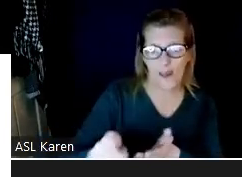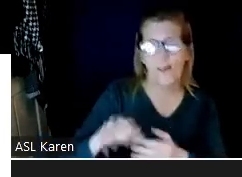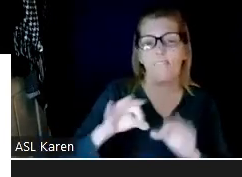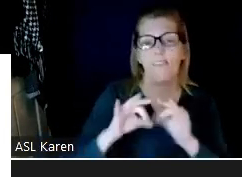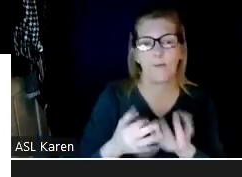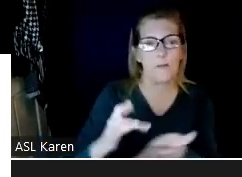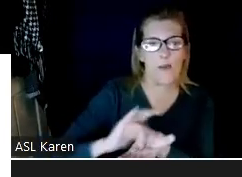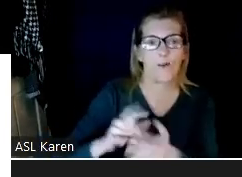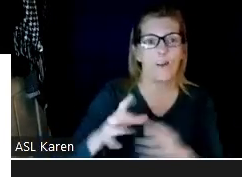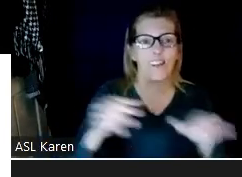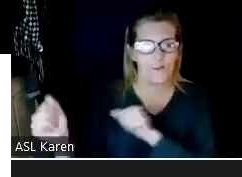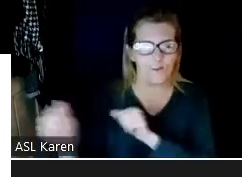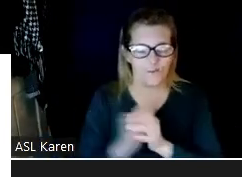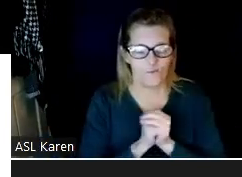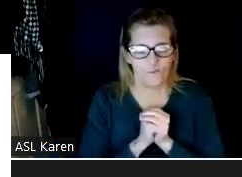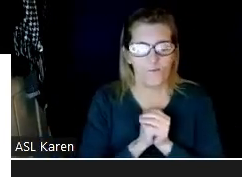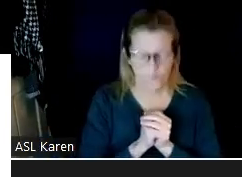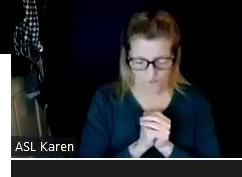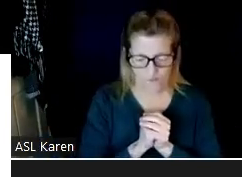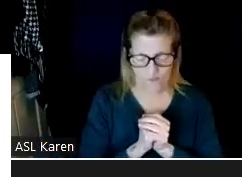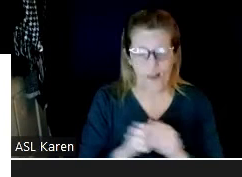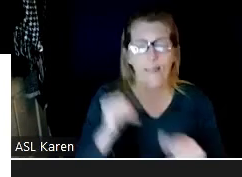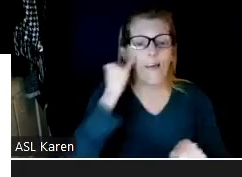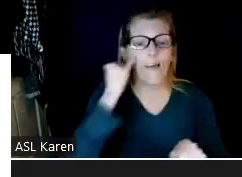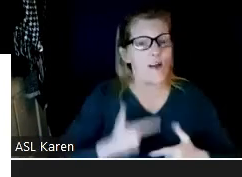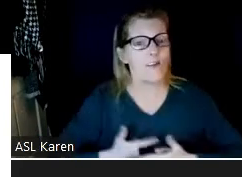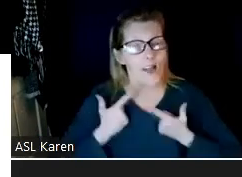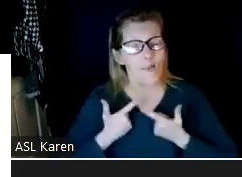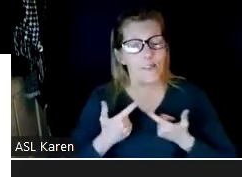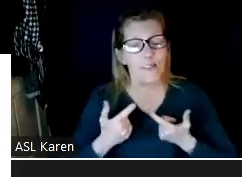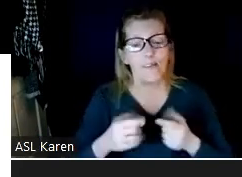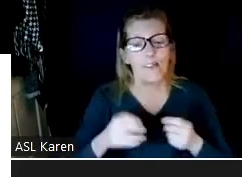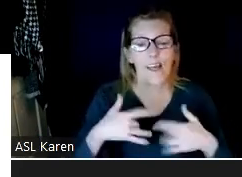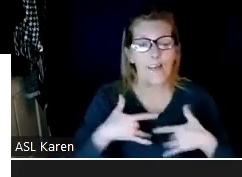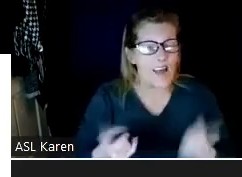15:19:21 So we when you have a life event, a worker would apply for leave, including